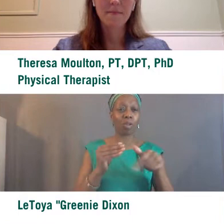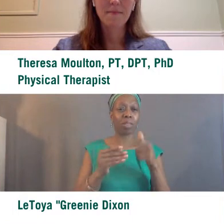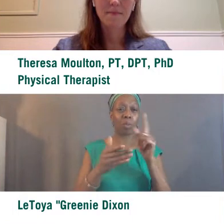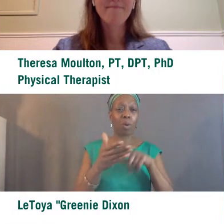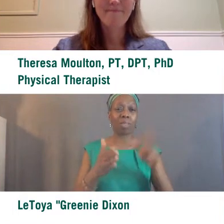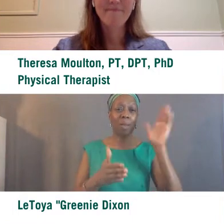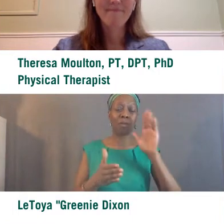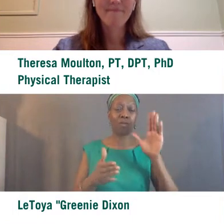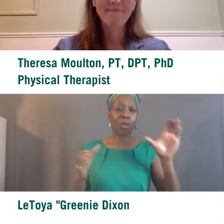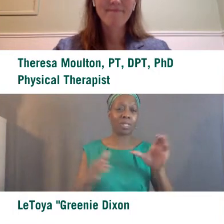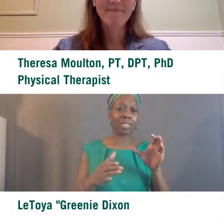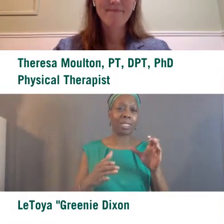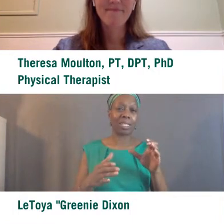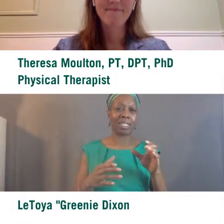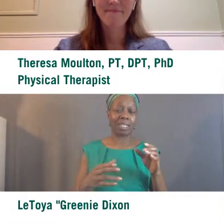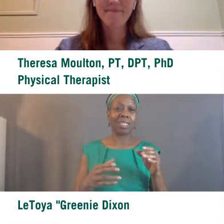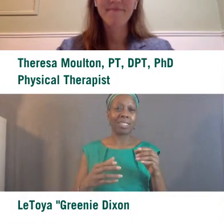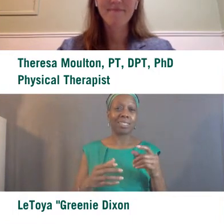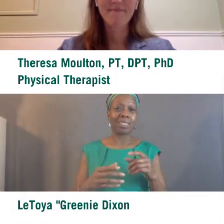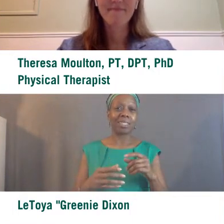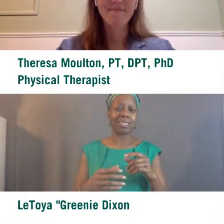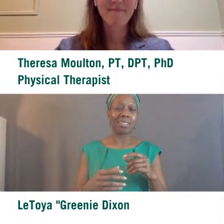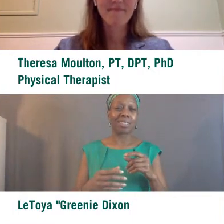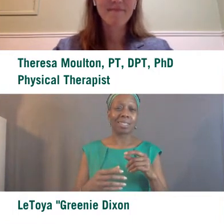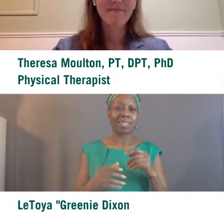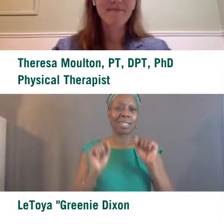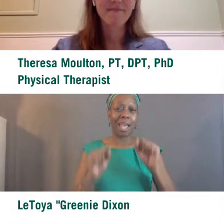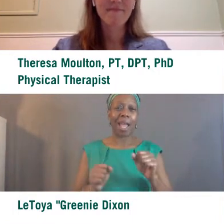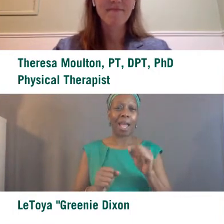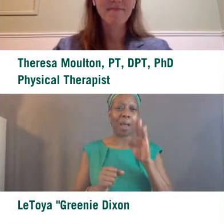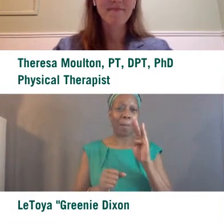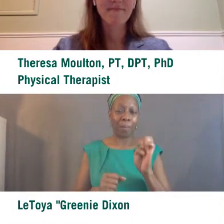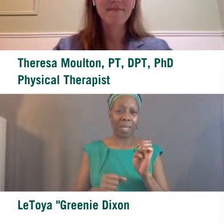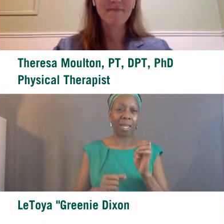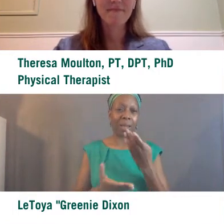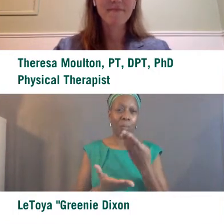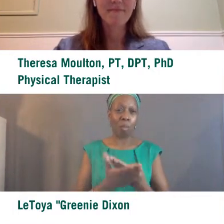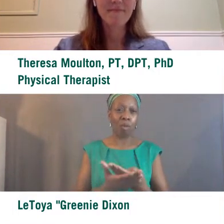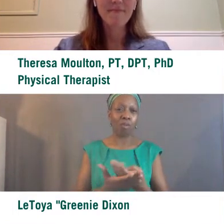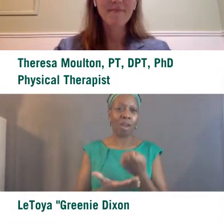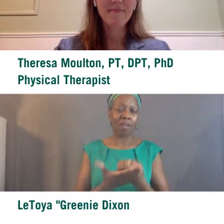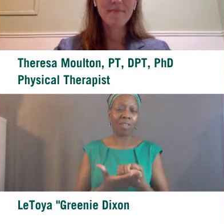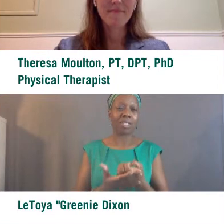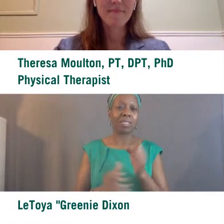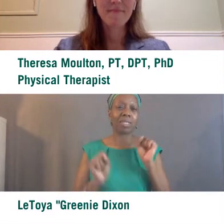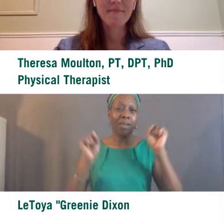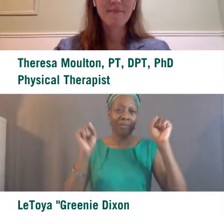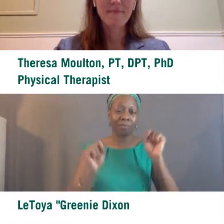And Rachel, I went to mention, I've seen studies in adults in Japan